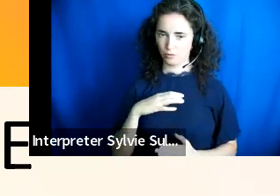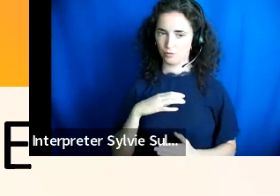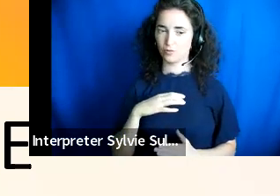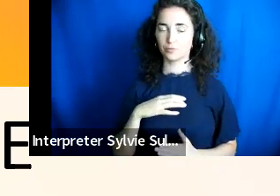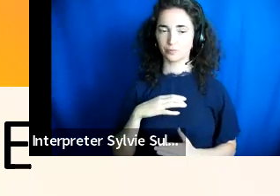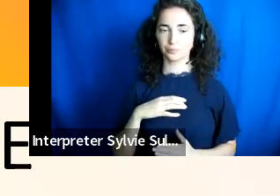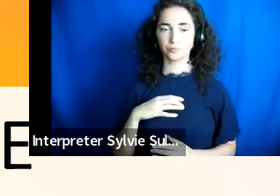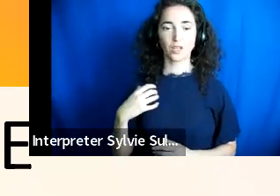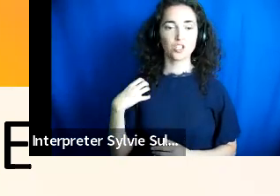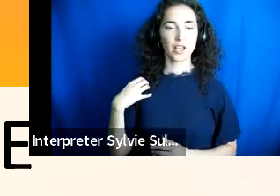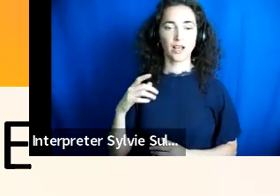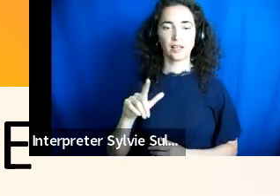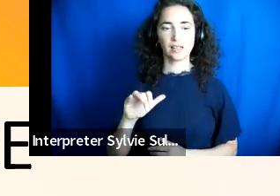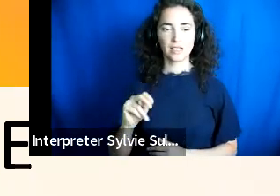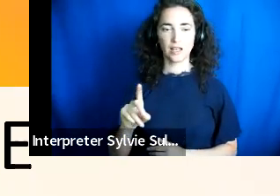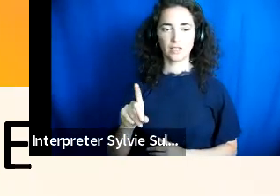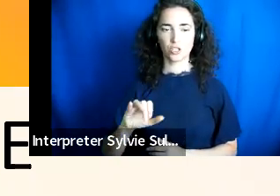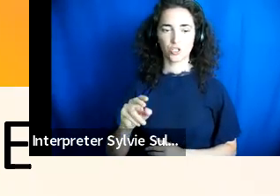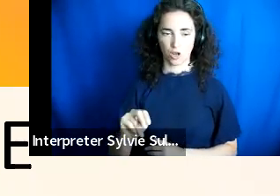Oh, you have the chair, William Dachon, and then it.